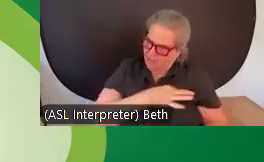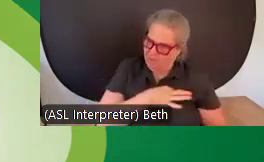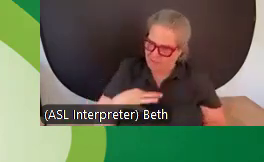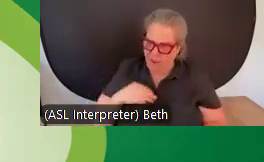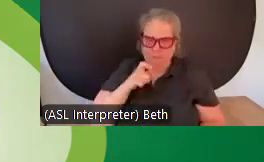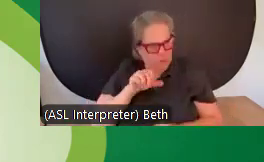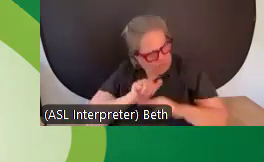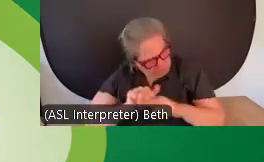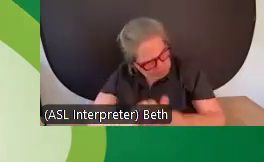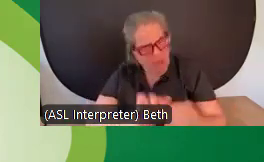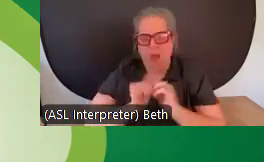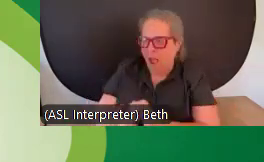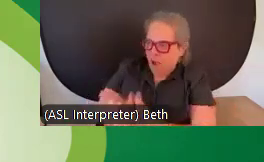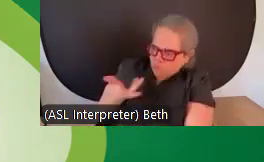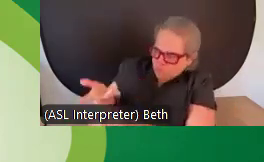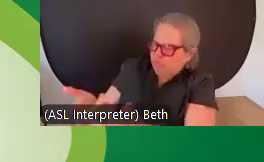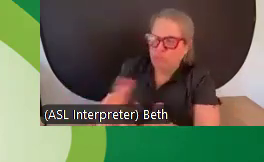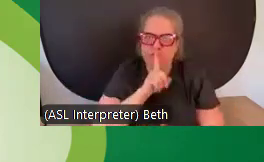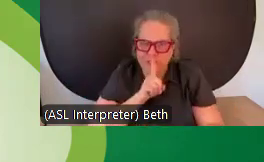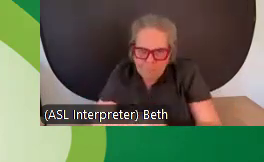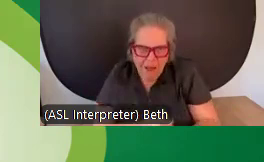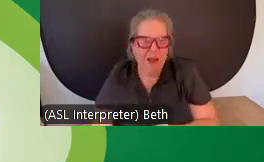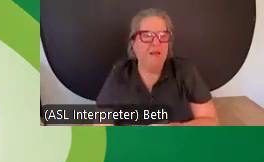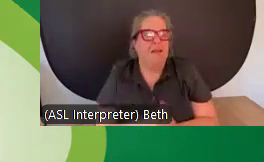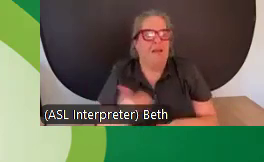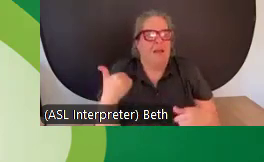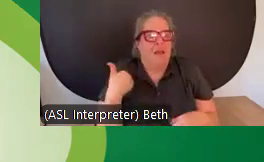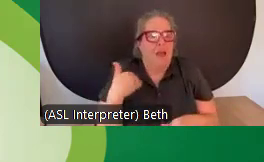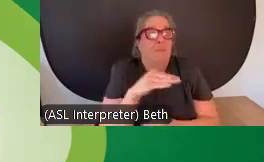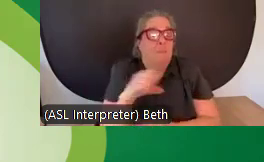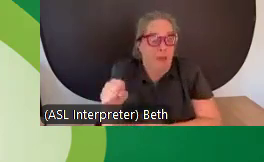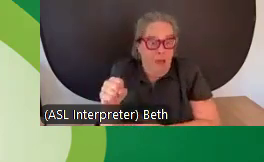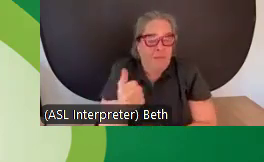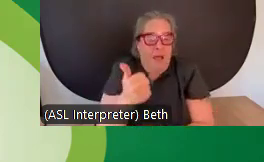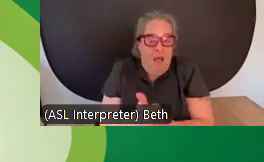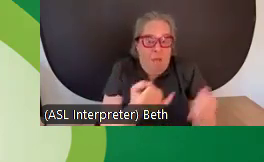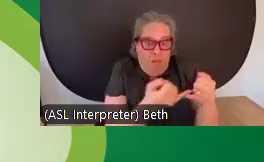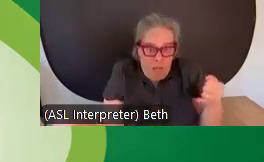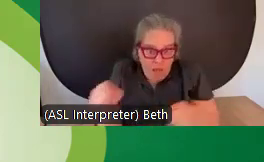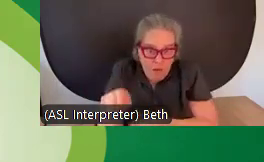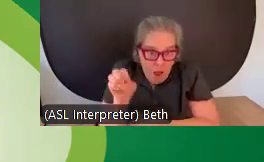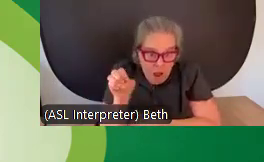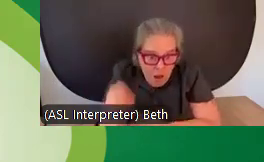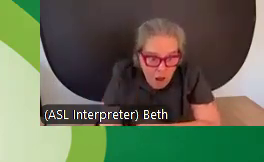The phone number is listed on the slide and you can chat it online. That's masshelpline.com.